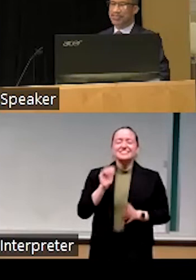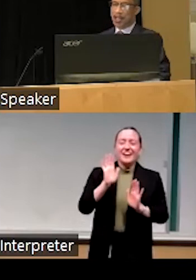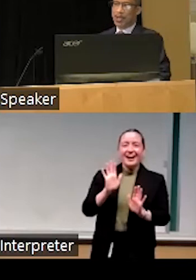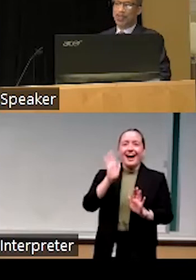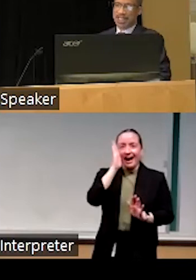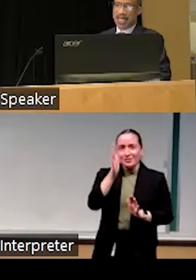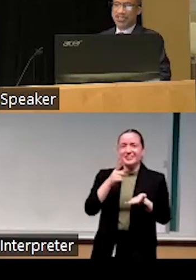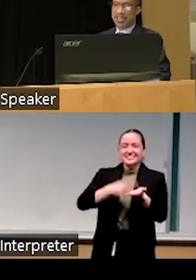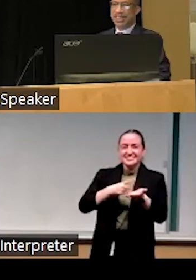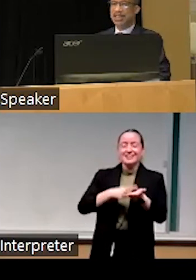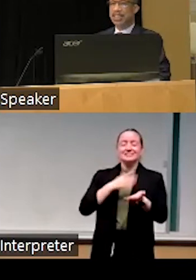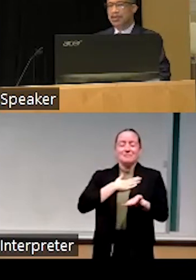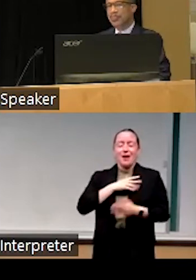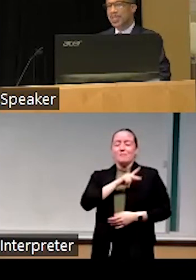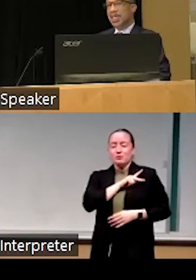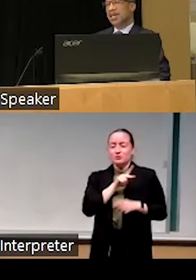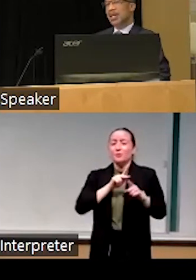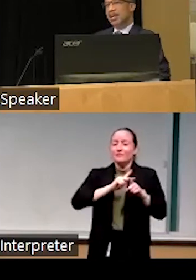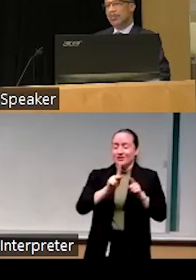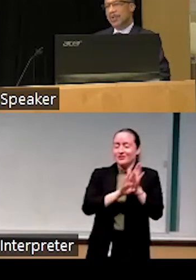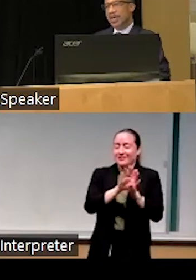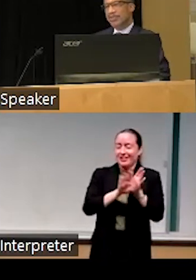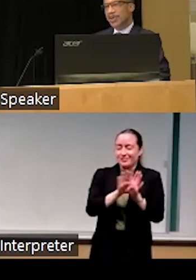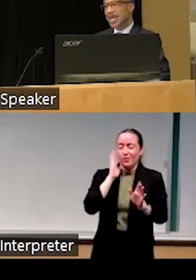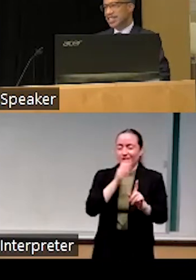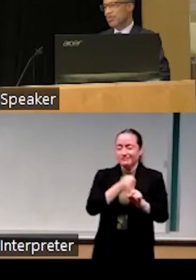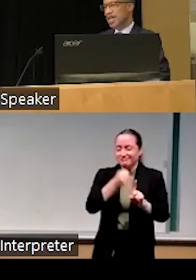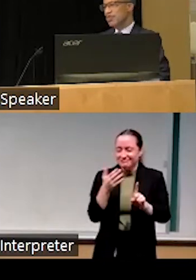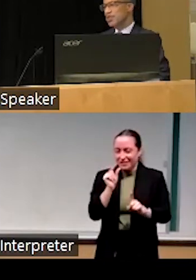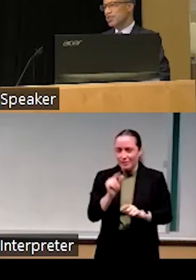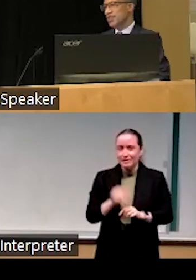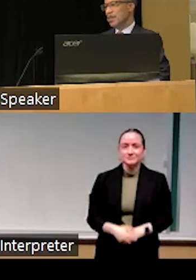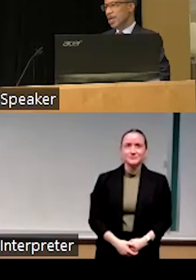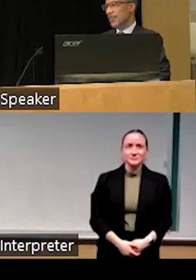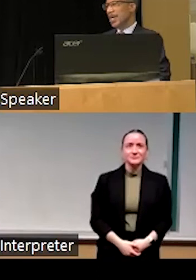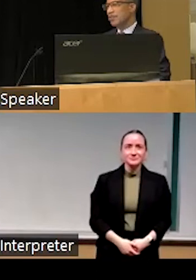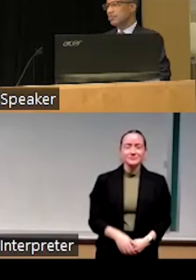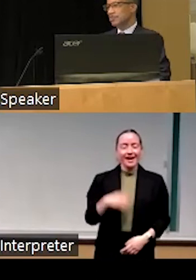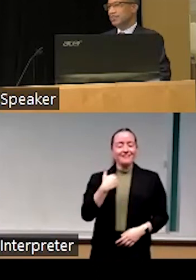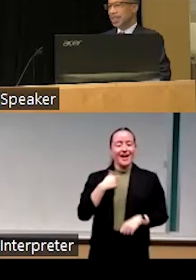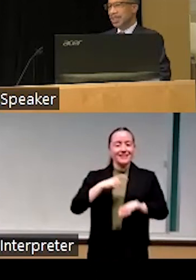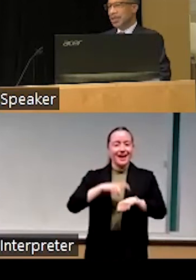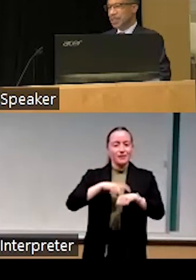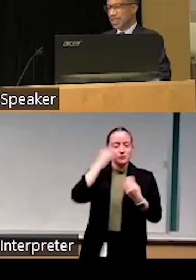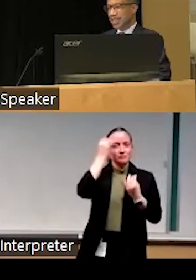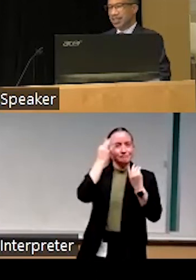um development because I actually um um I've had some time to to think about that I'm I'm getting